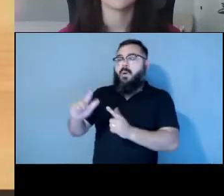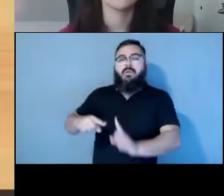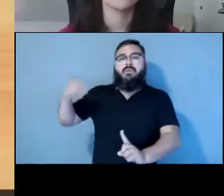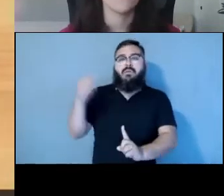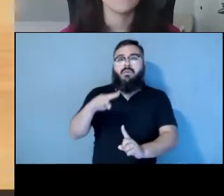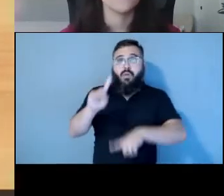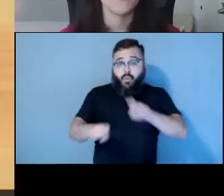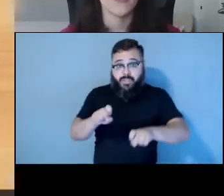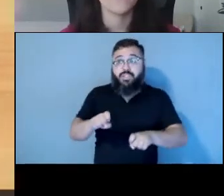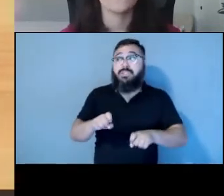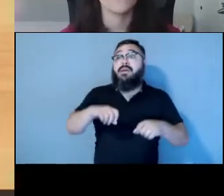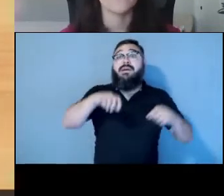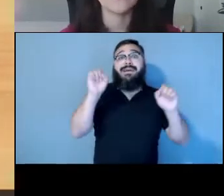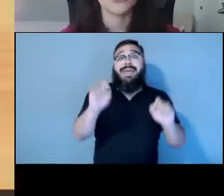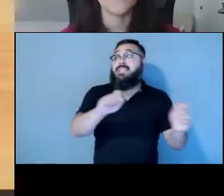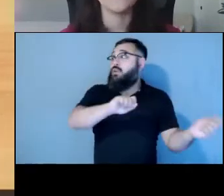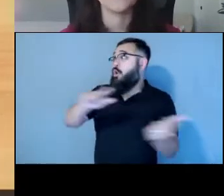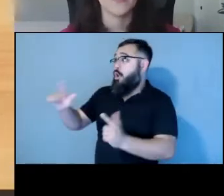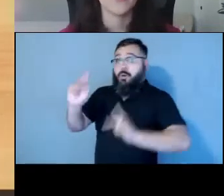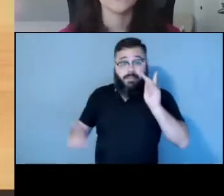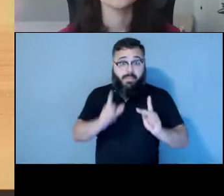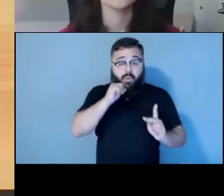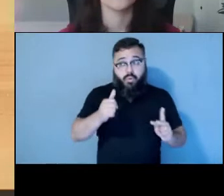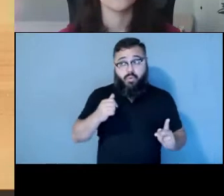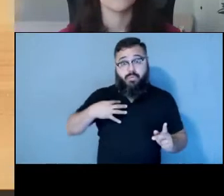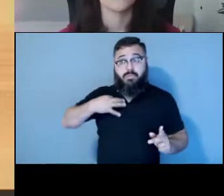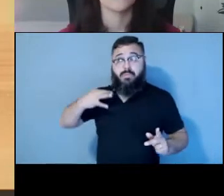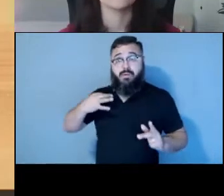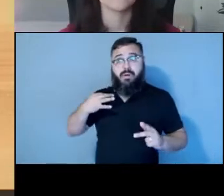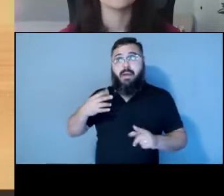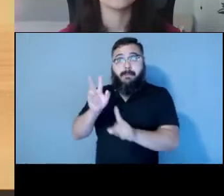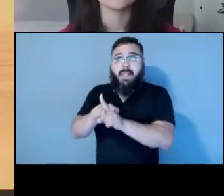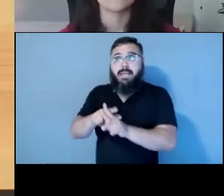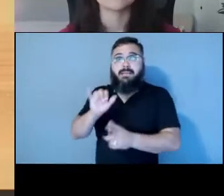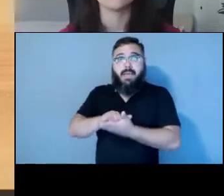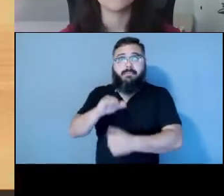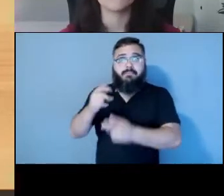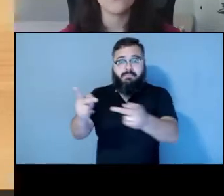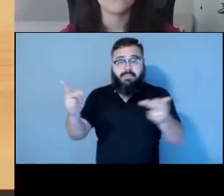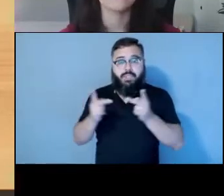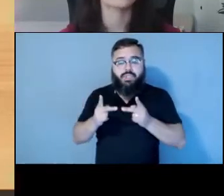of everyone that has been hired for that position. So they can begin to ask a little bit more,